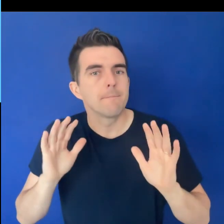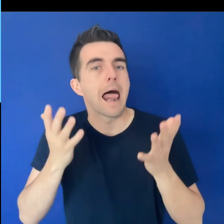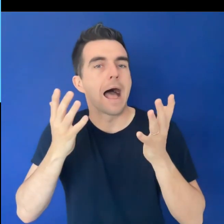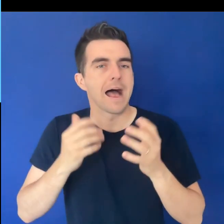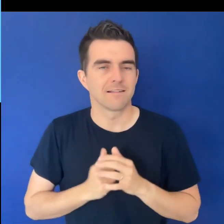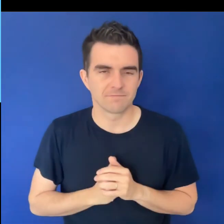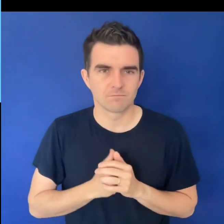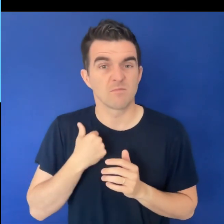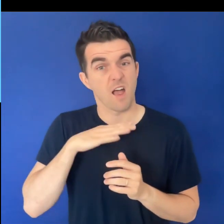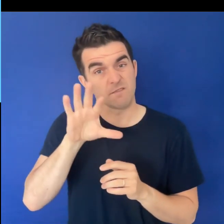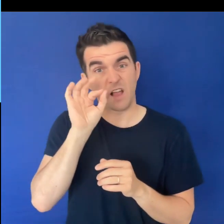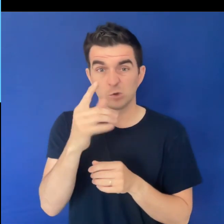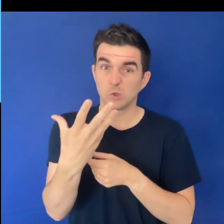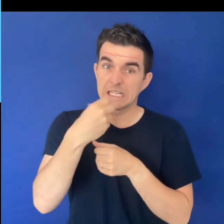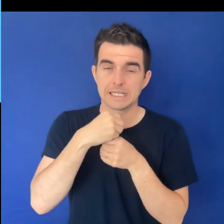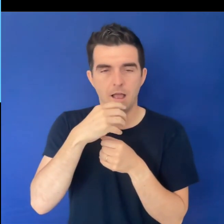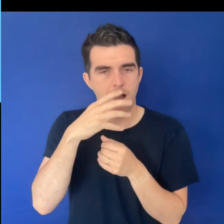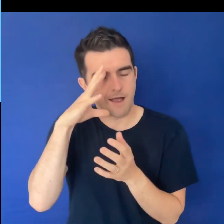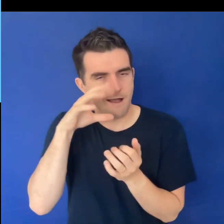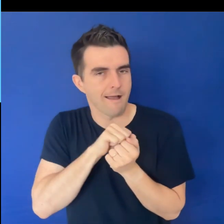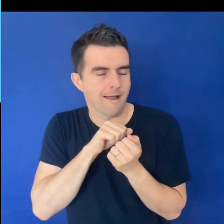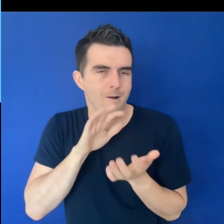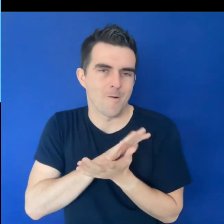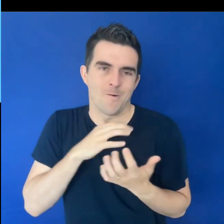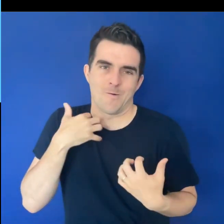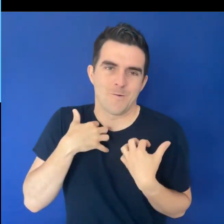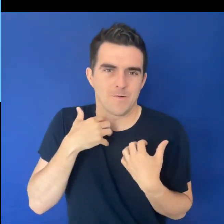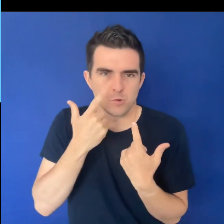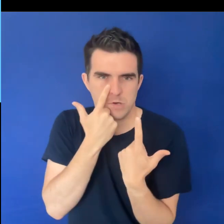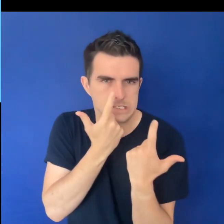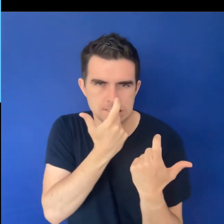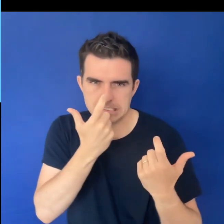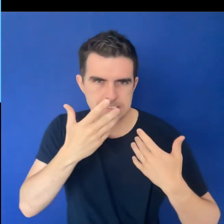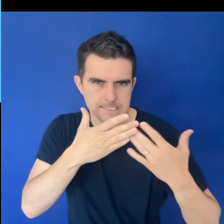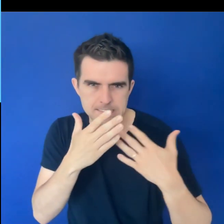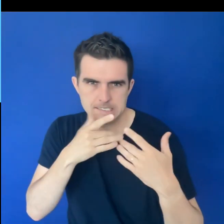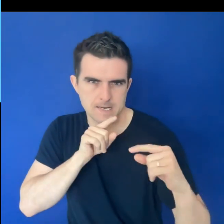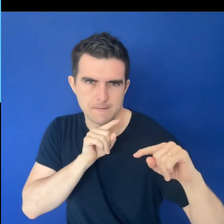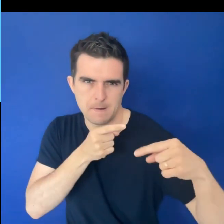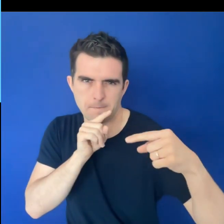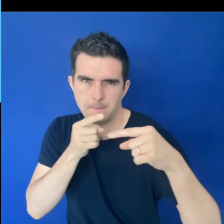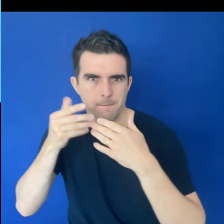We invite you to embark on a memorable adventure, where exploration, puzzles, and epic battles await.